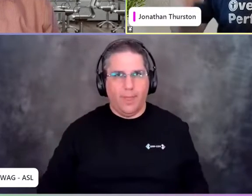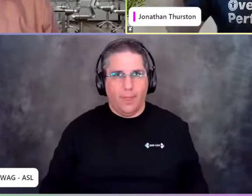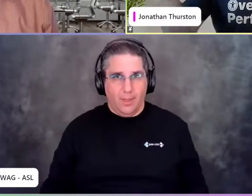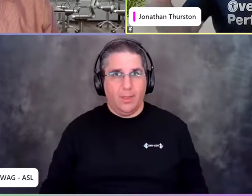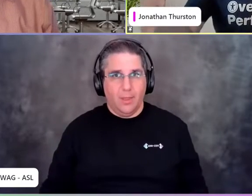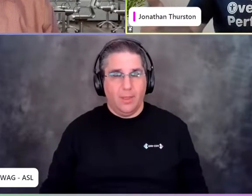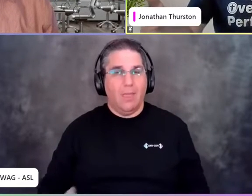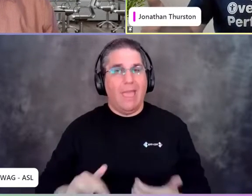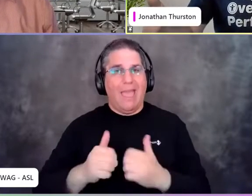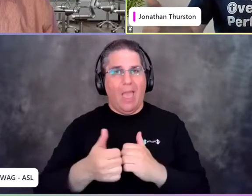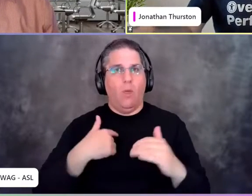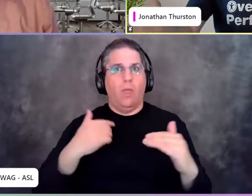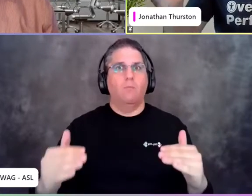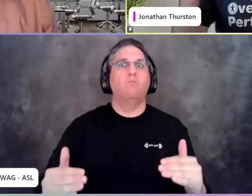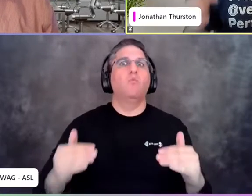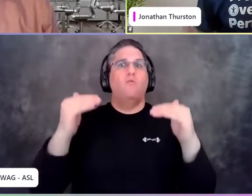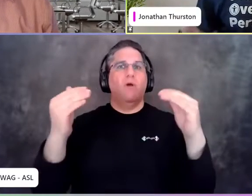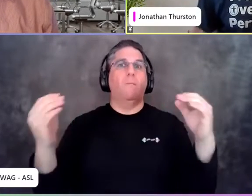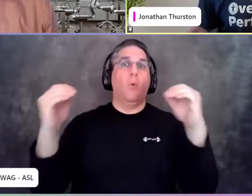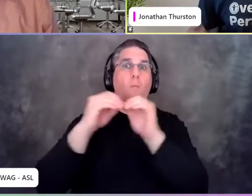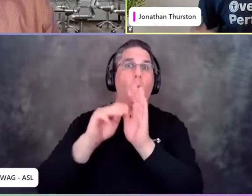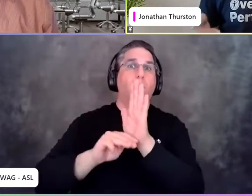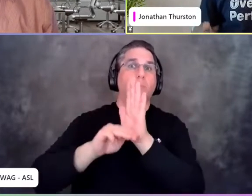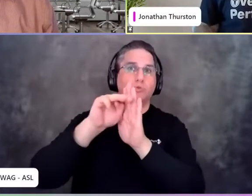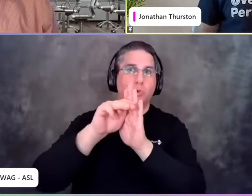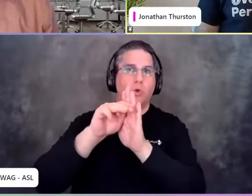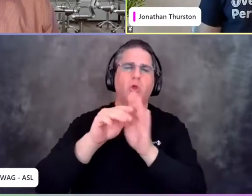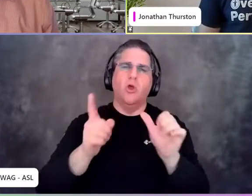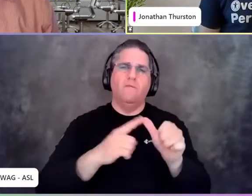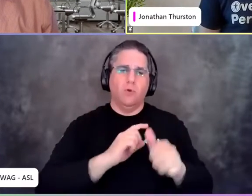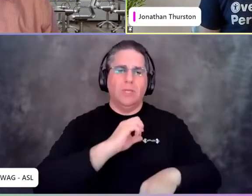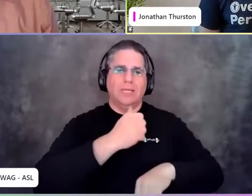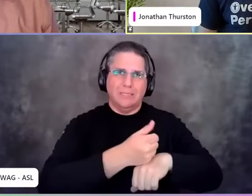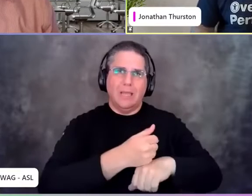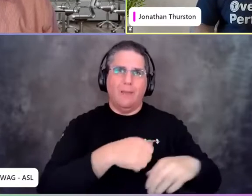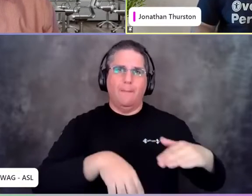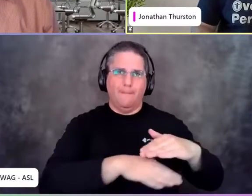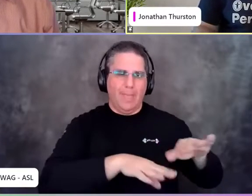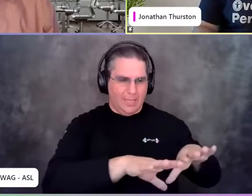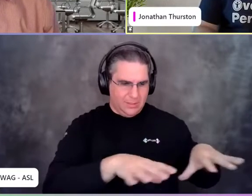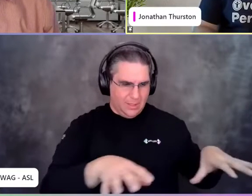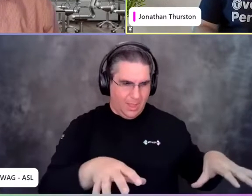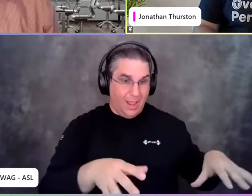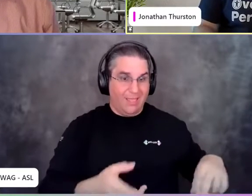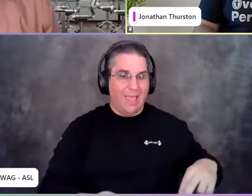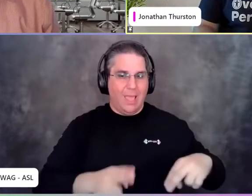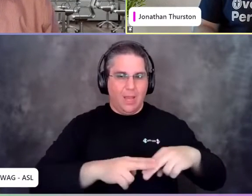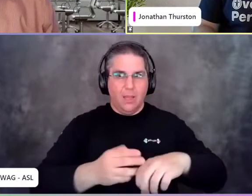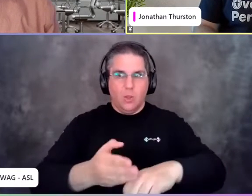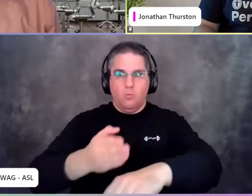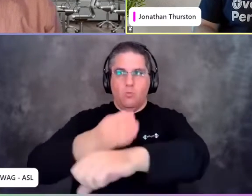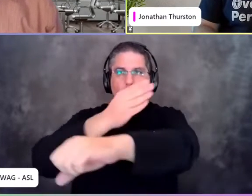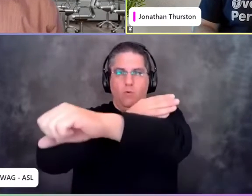going to dig into this a little bit more soon, but where, how you can go to that next level of maturity once